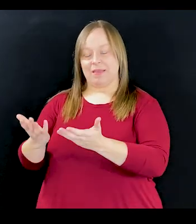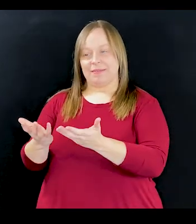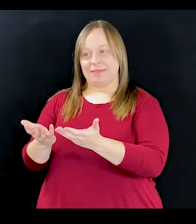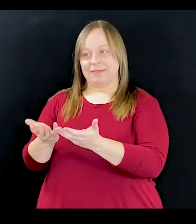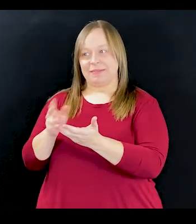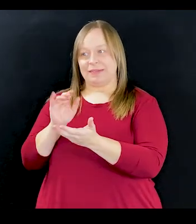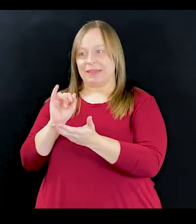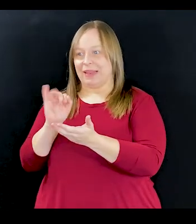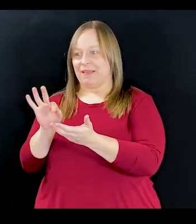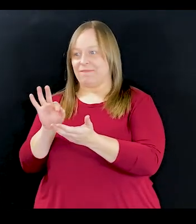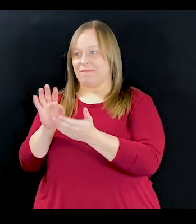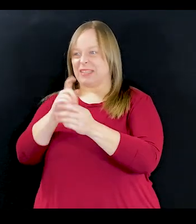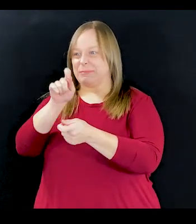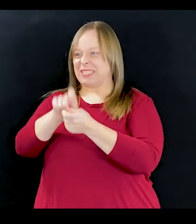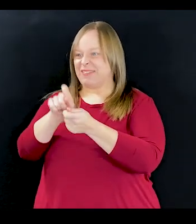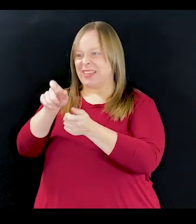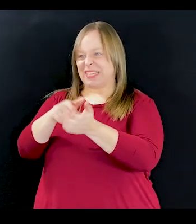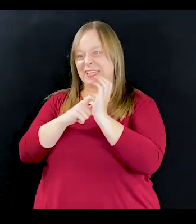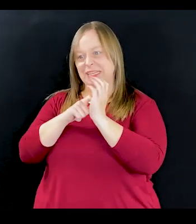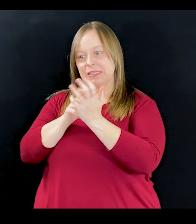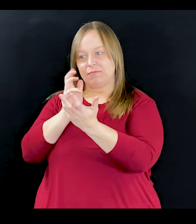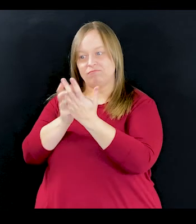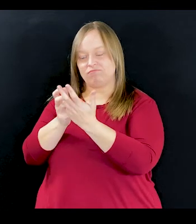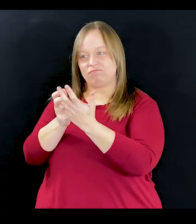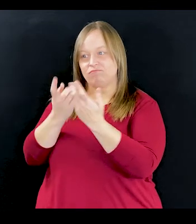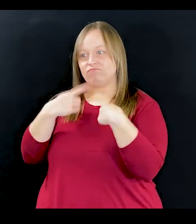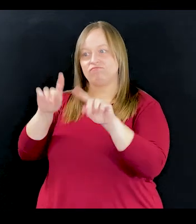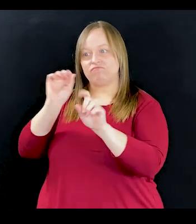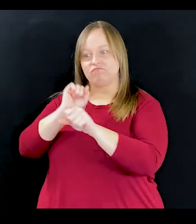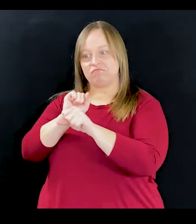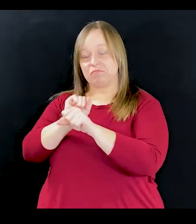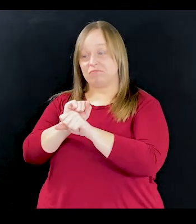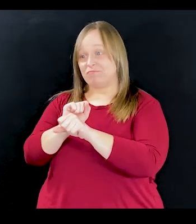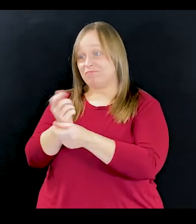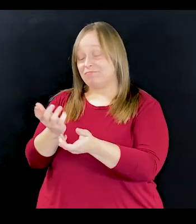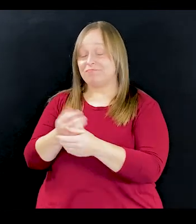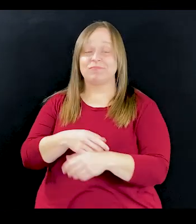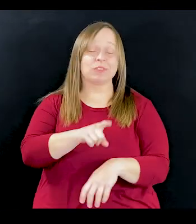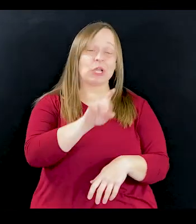and what the specific needs are in order to get successful employment.